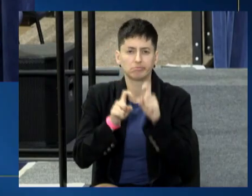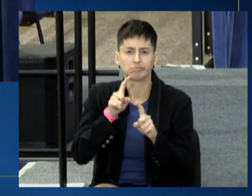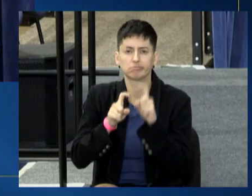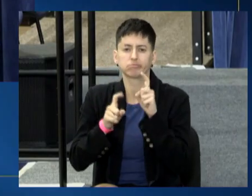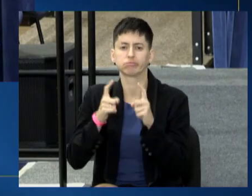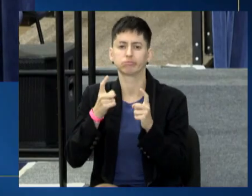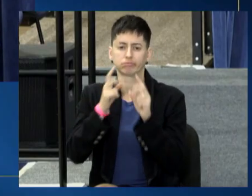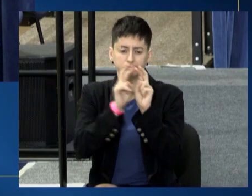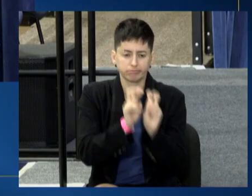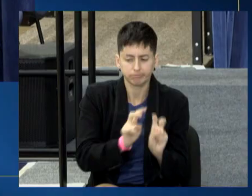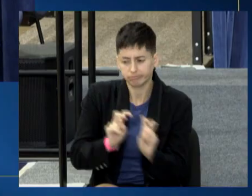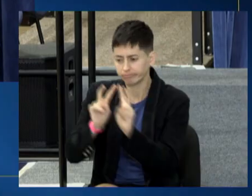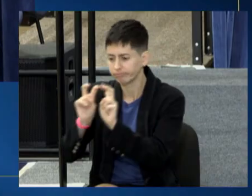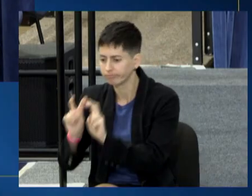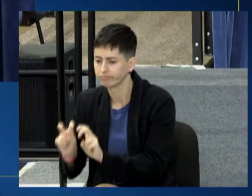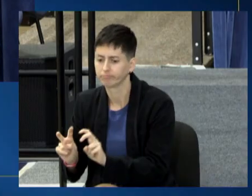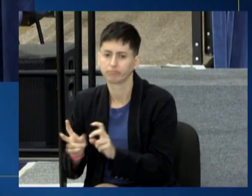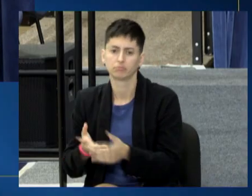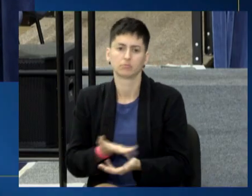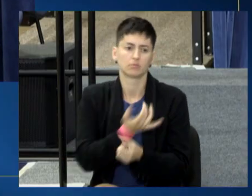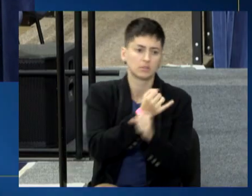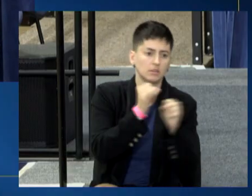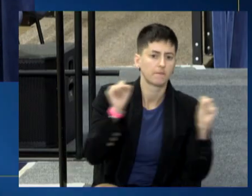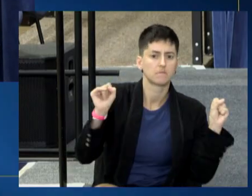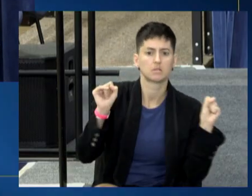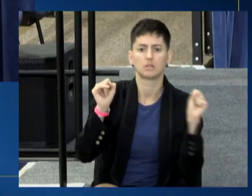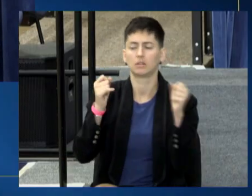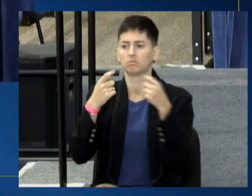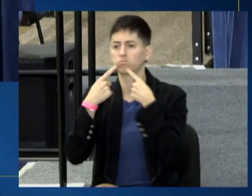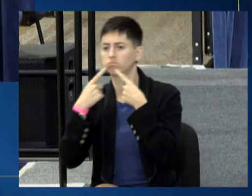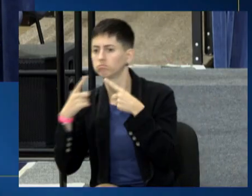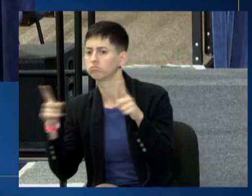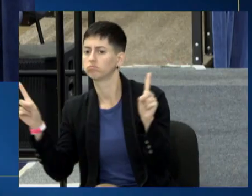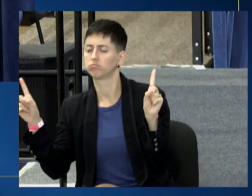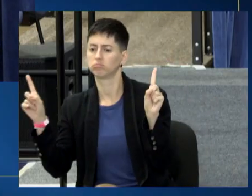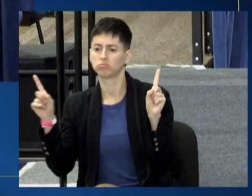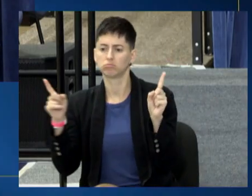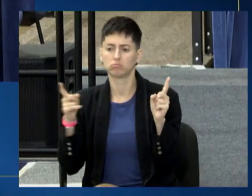safety and efficacy of our approved drug in populations that weren't well studied in the